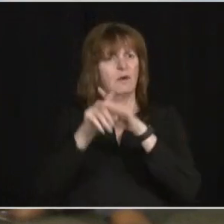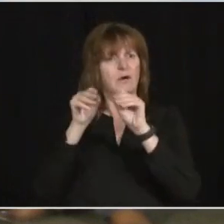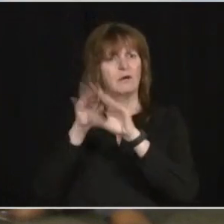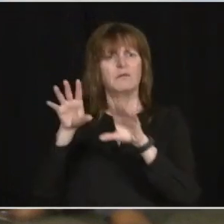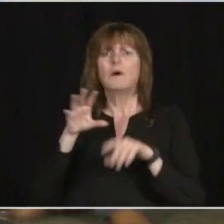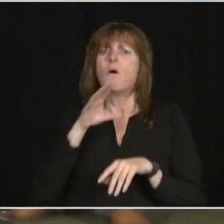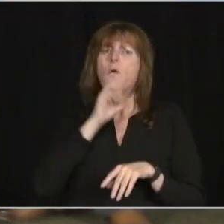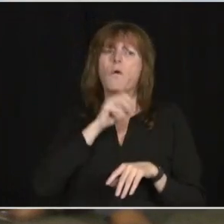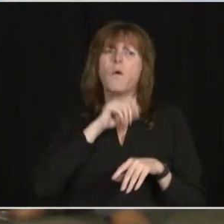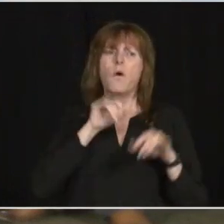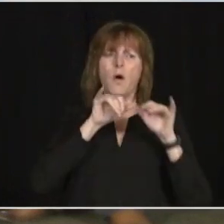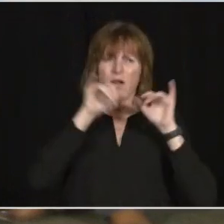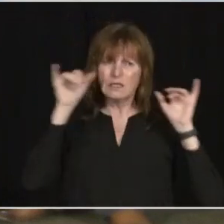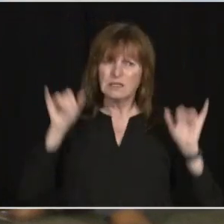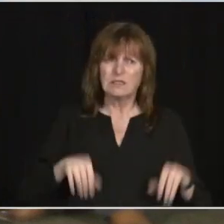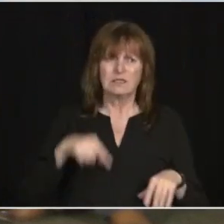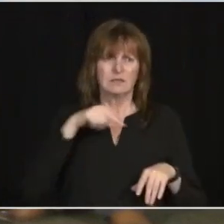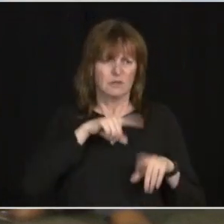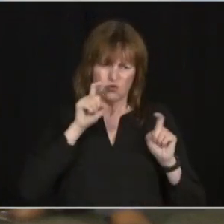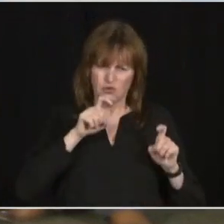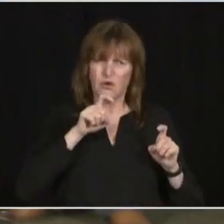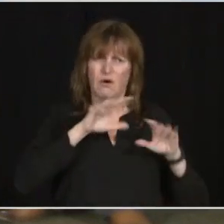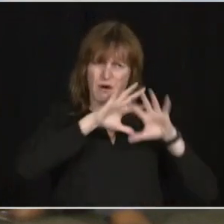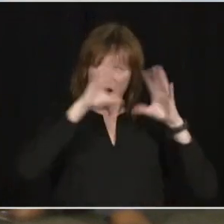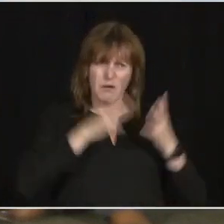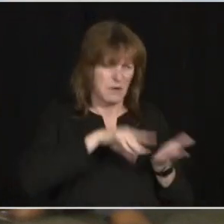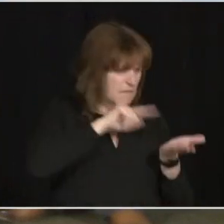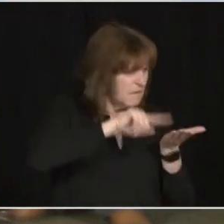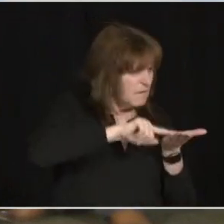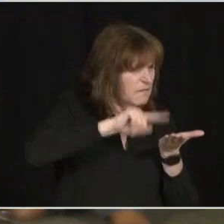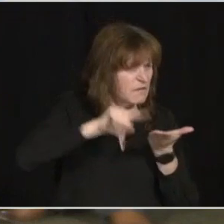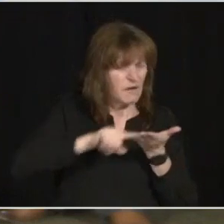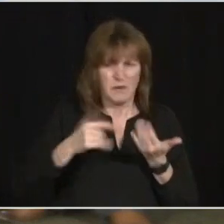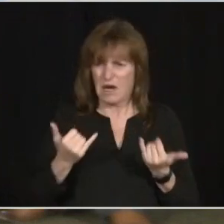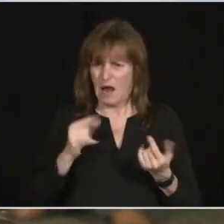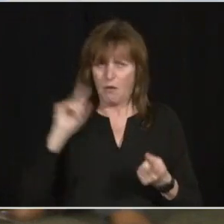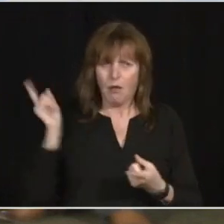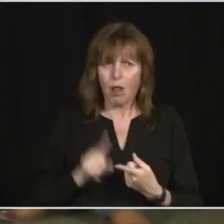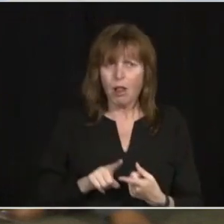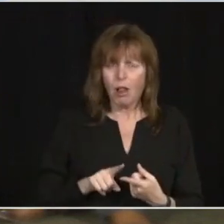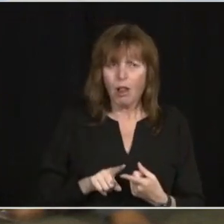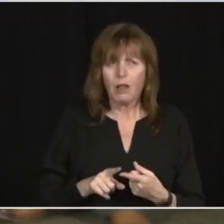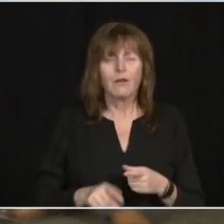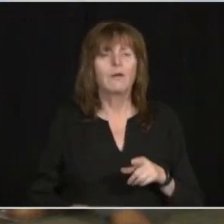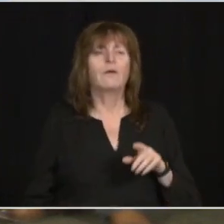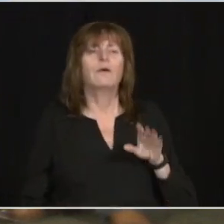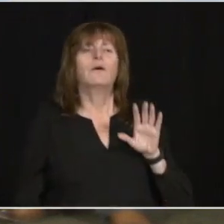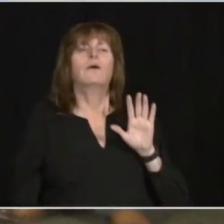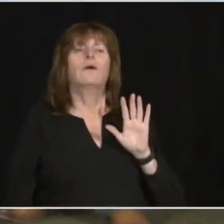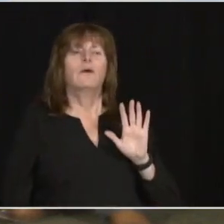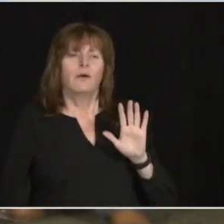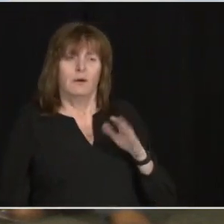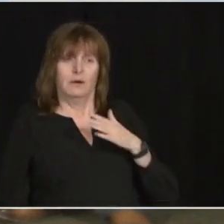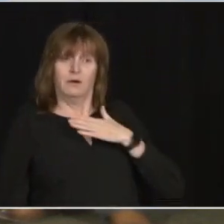going to push back on that statement because we have the most rigorous inspection system in all of Canada.